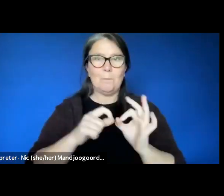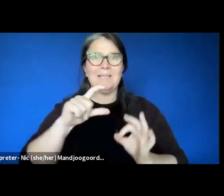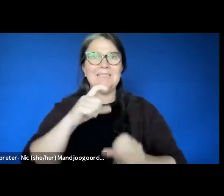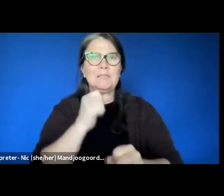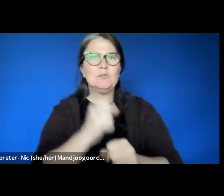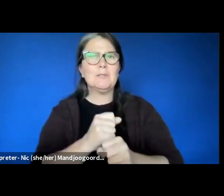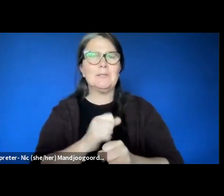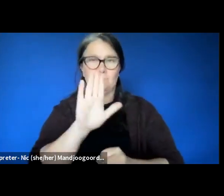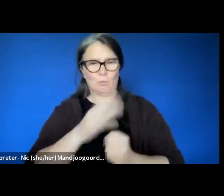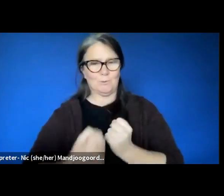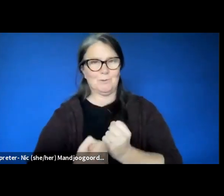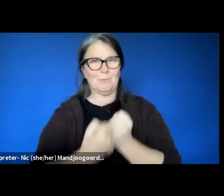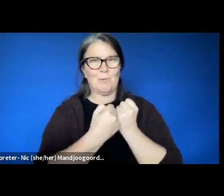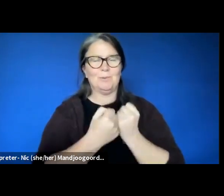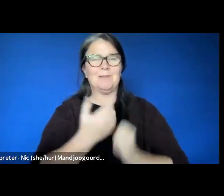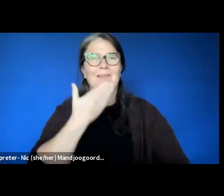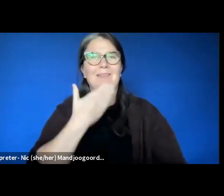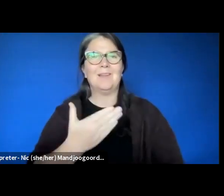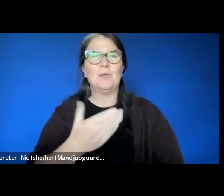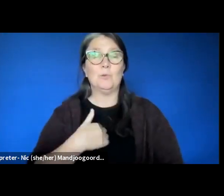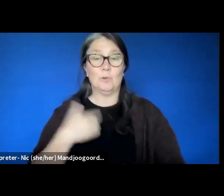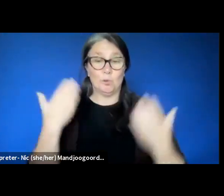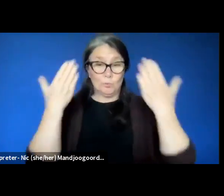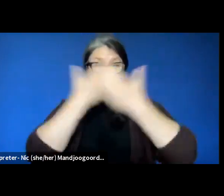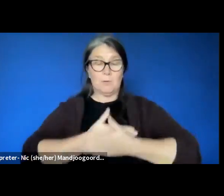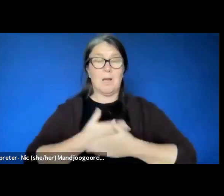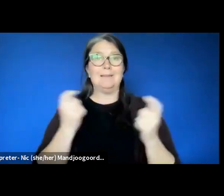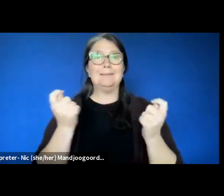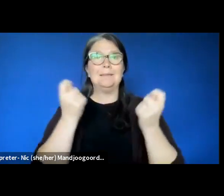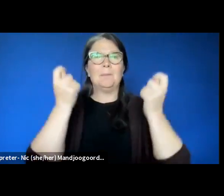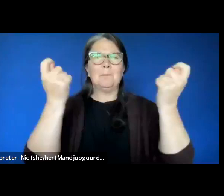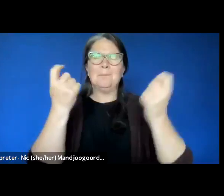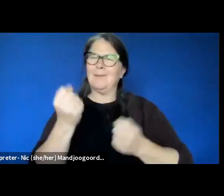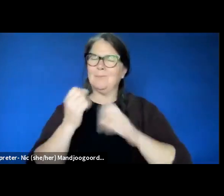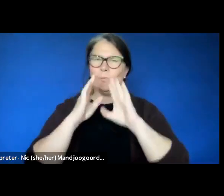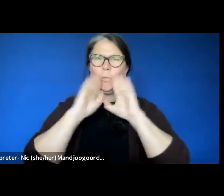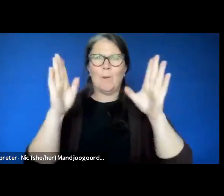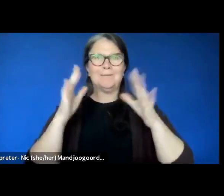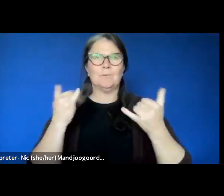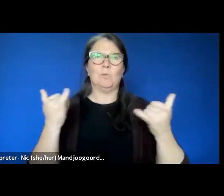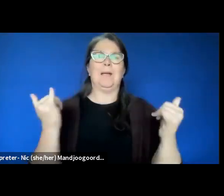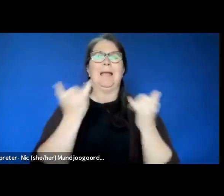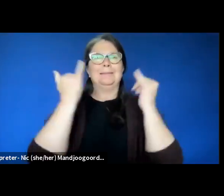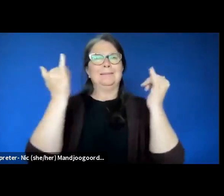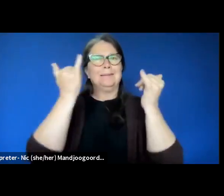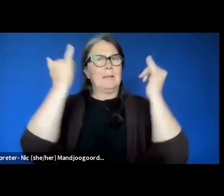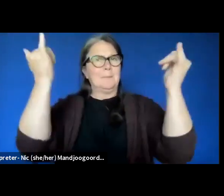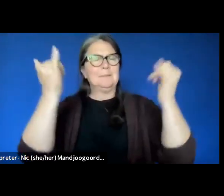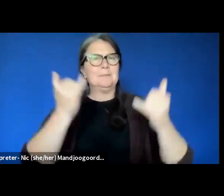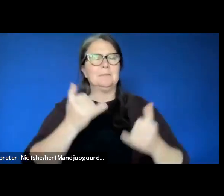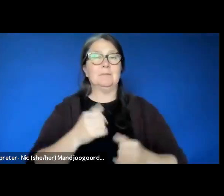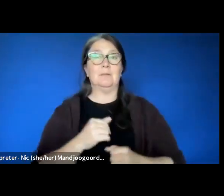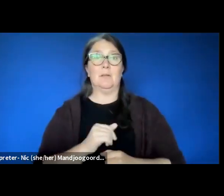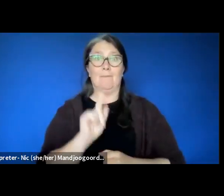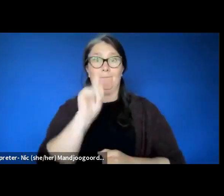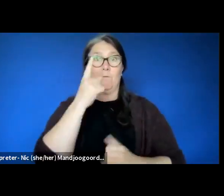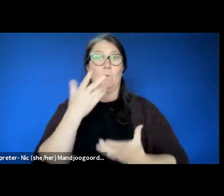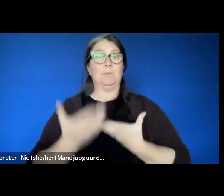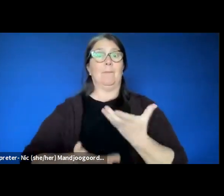basically J your support. As part of this evening celebrate As part of this evening celebrations, as I mentioned, we have an amazing. entertainment lineup for